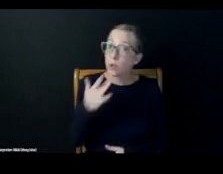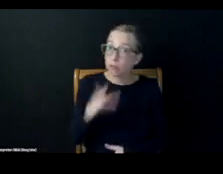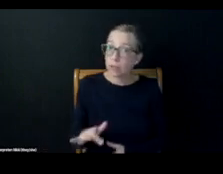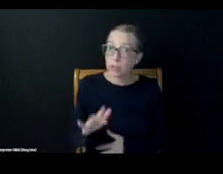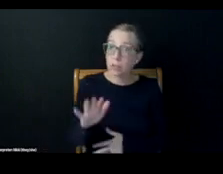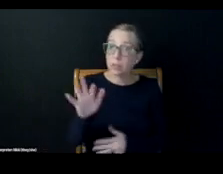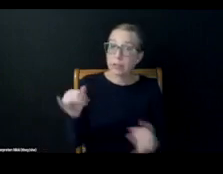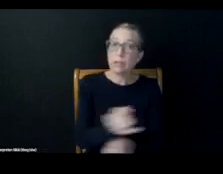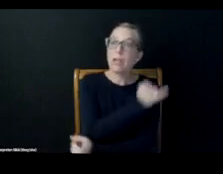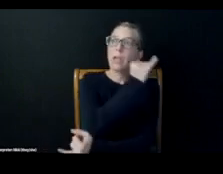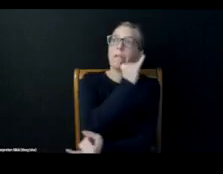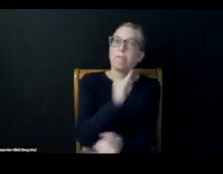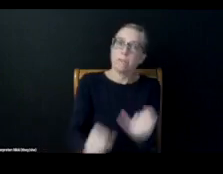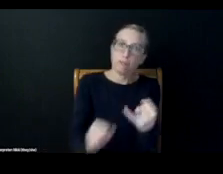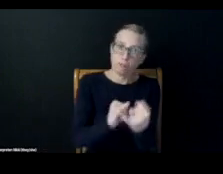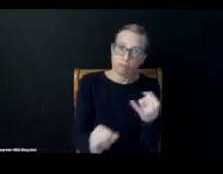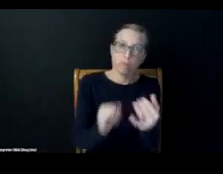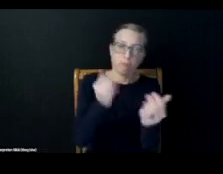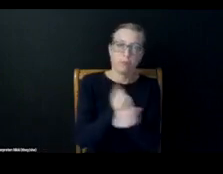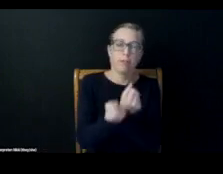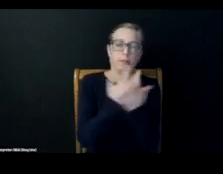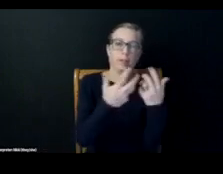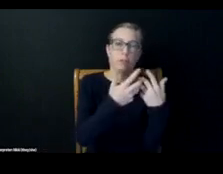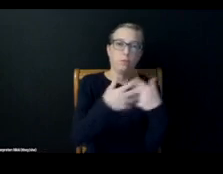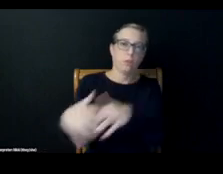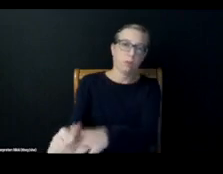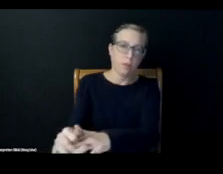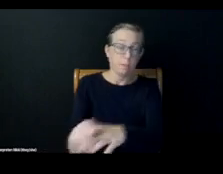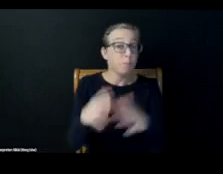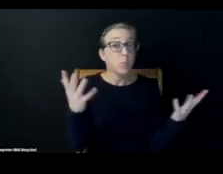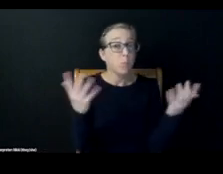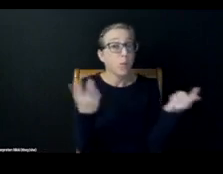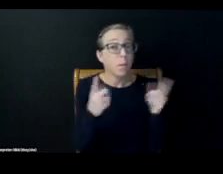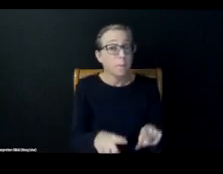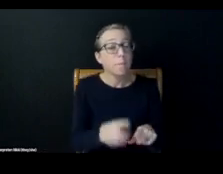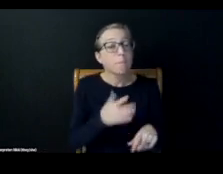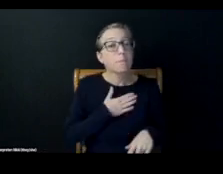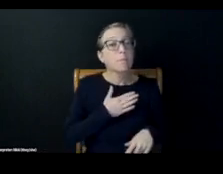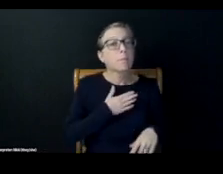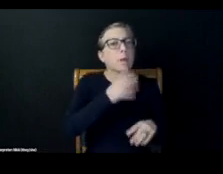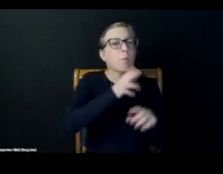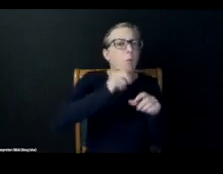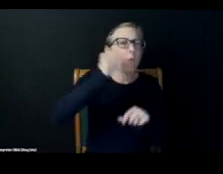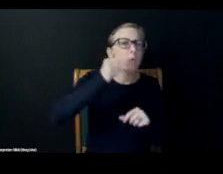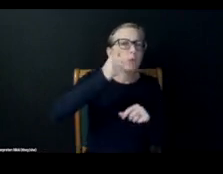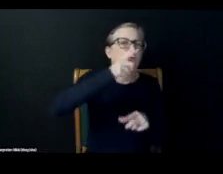Where my older sister, she got married like for love of course,